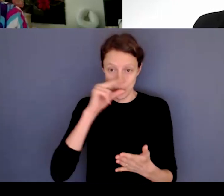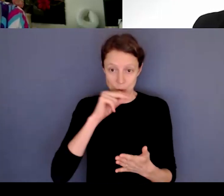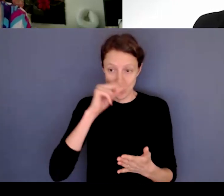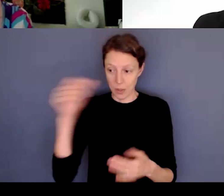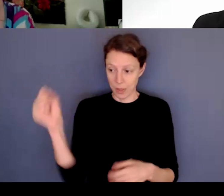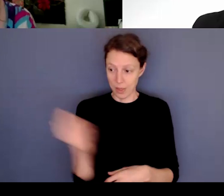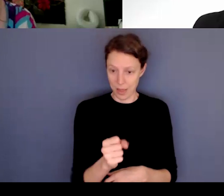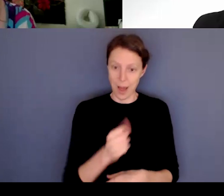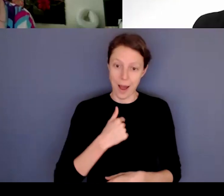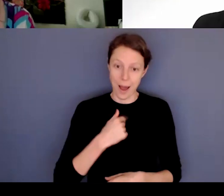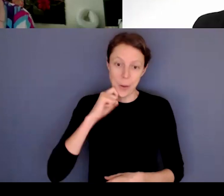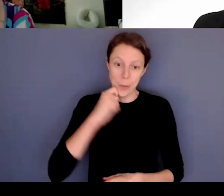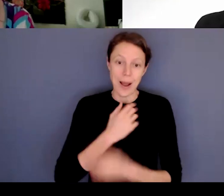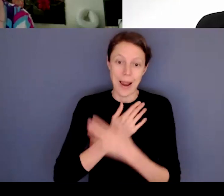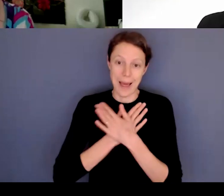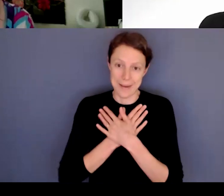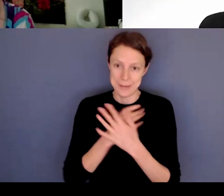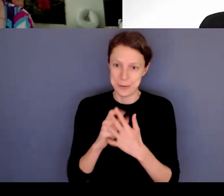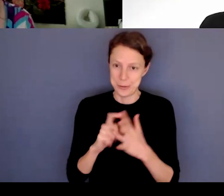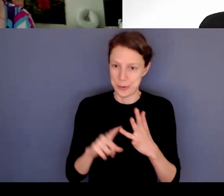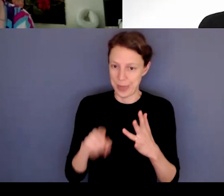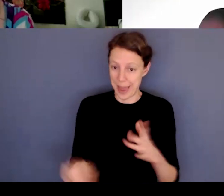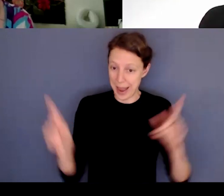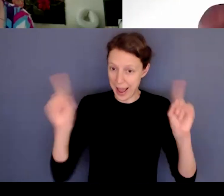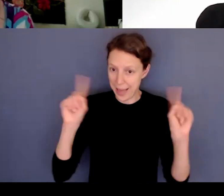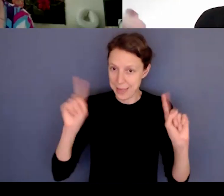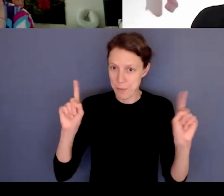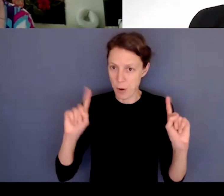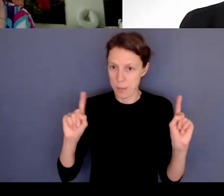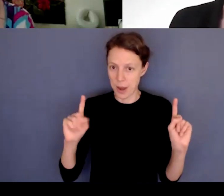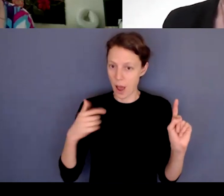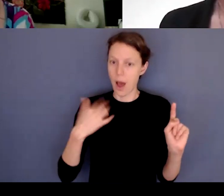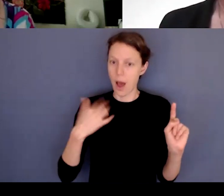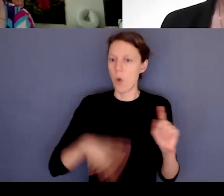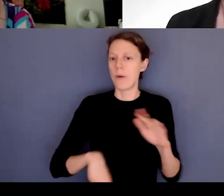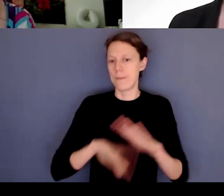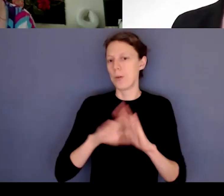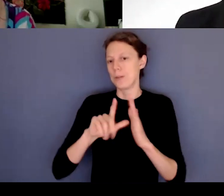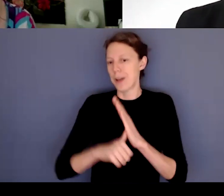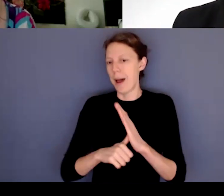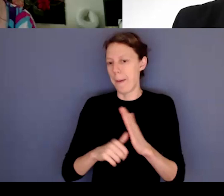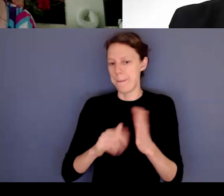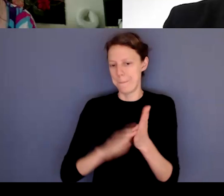to do that. I don't think we have the resourcing to bring one in. I would love a full time media person. So if the VLF have